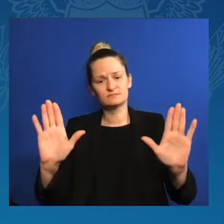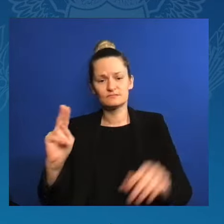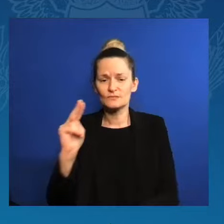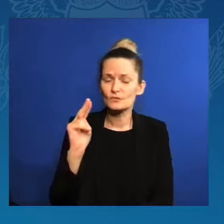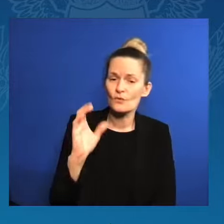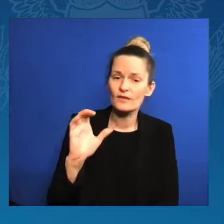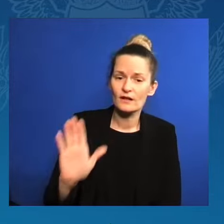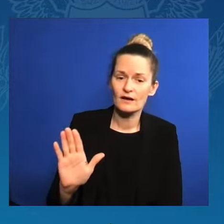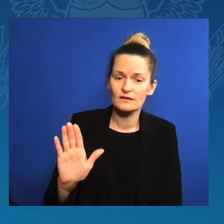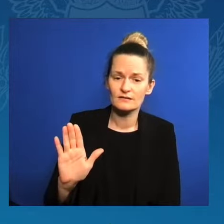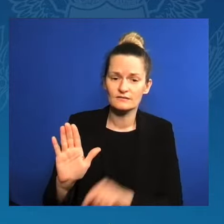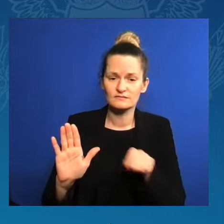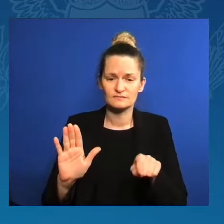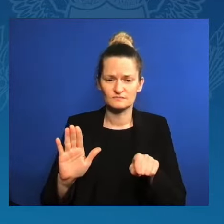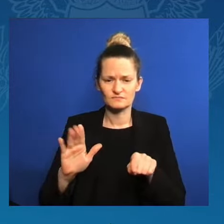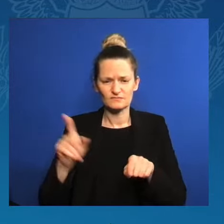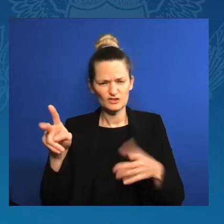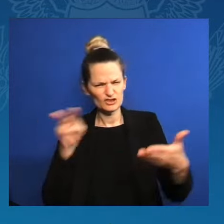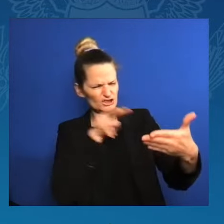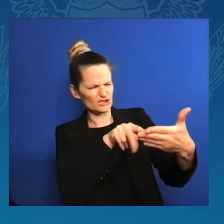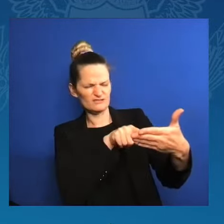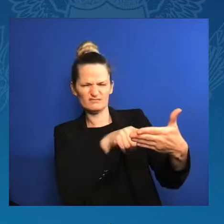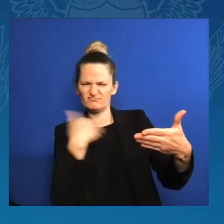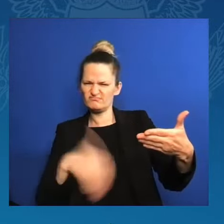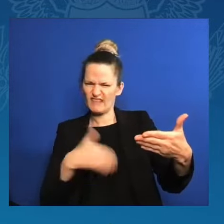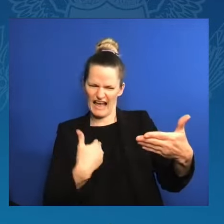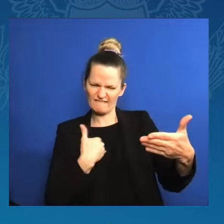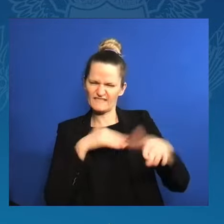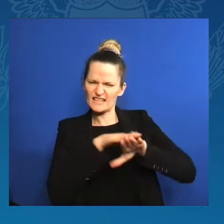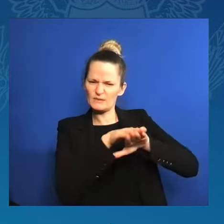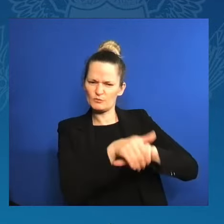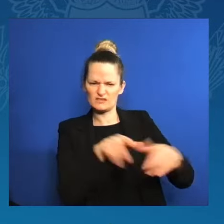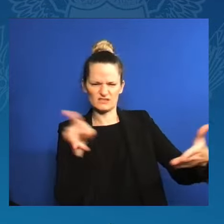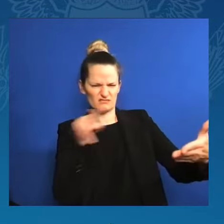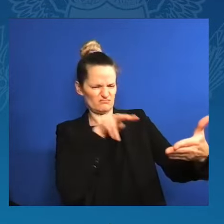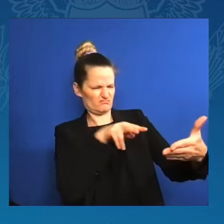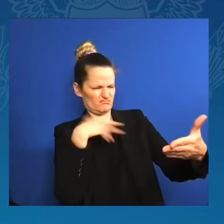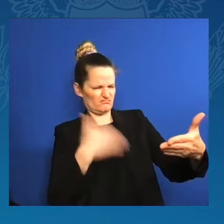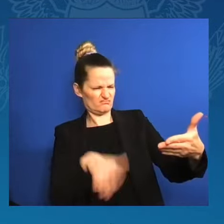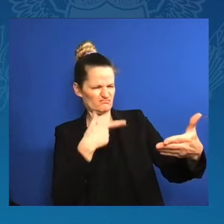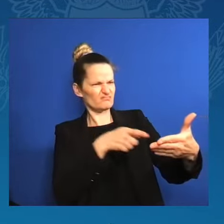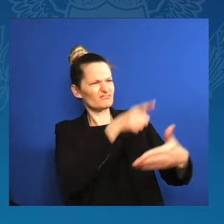with these extremist so-called leaders. The hypocrisy.